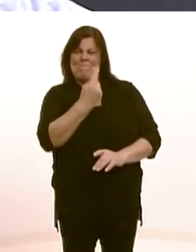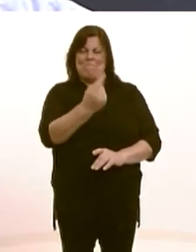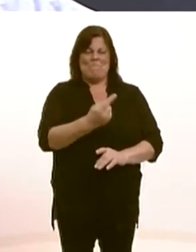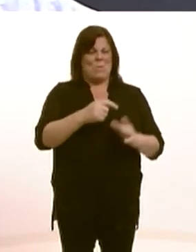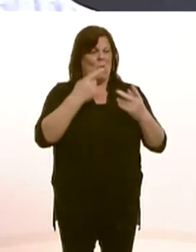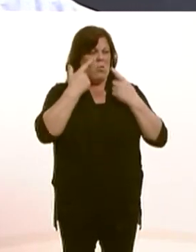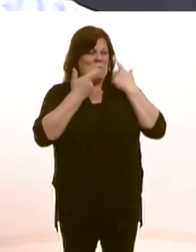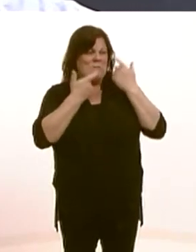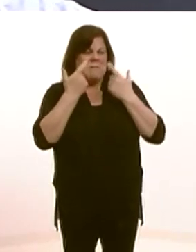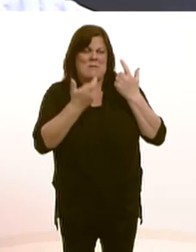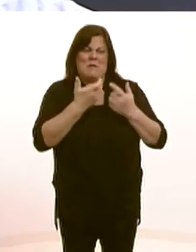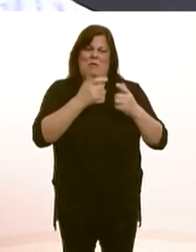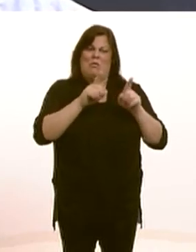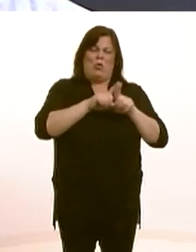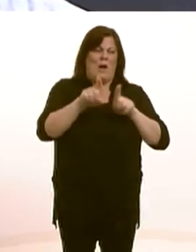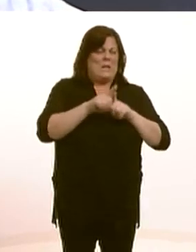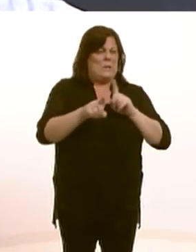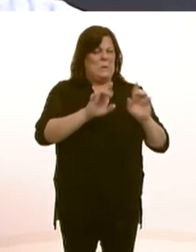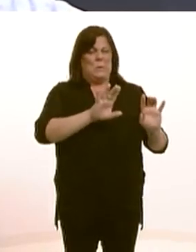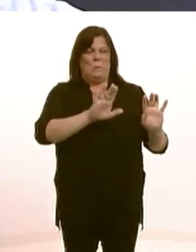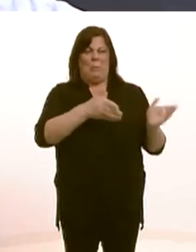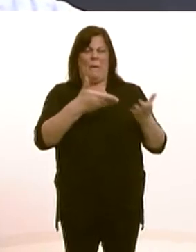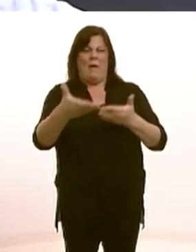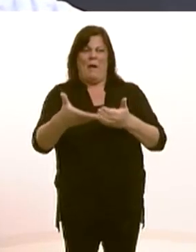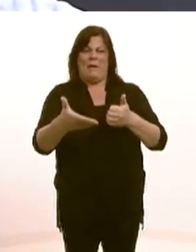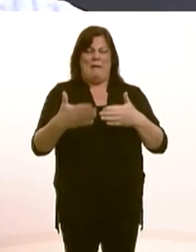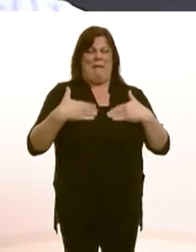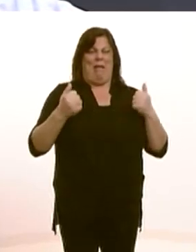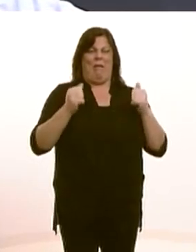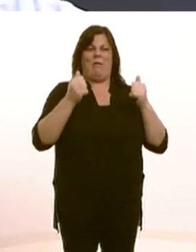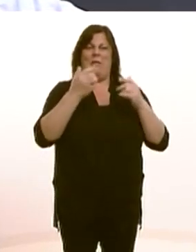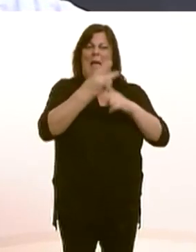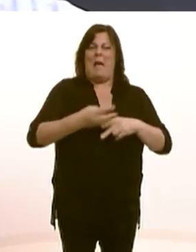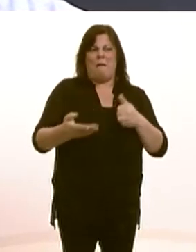the kind of primary healthcare services Iím sure he, as the First Minister of Wales wants to see.